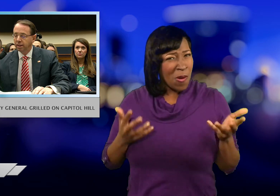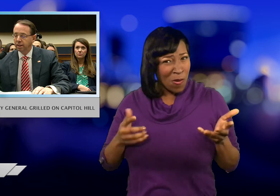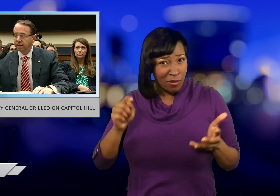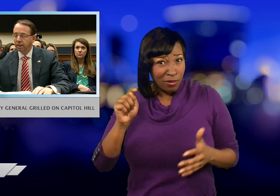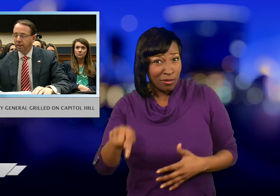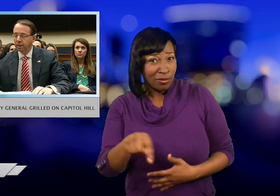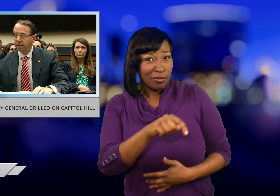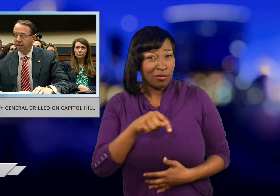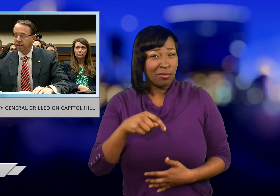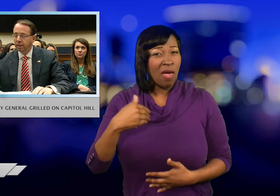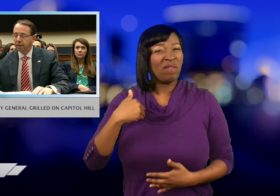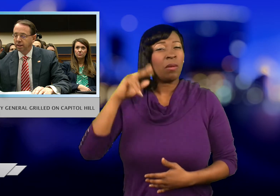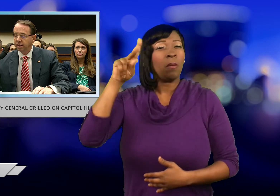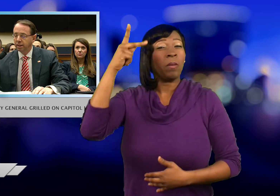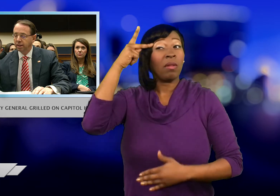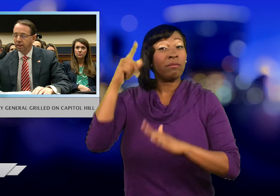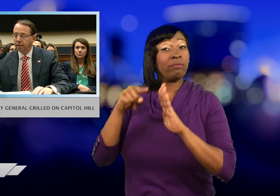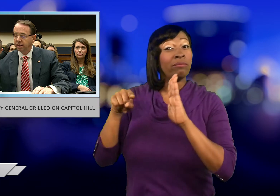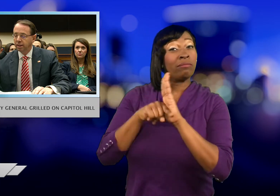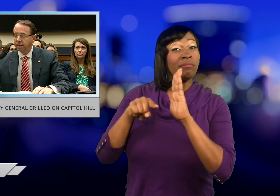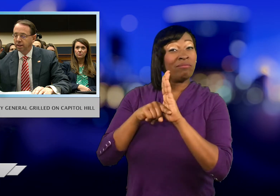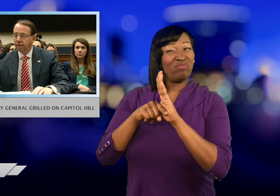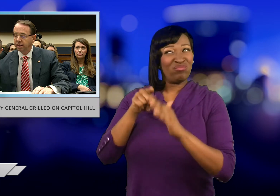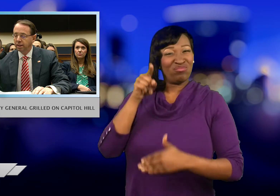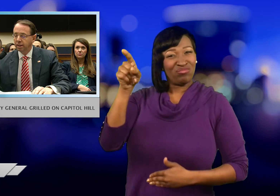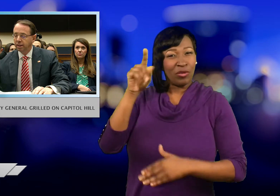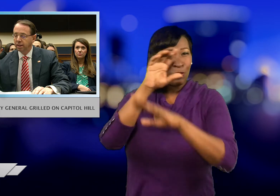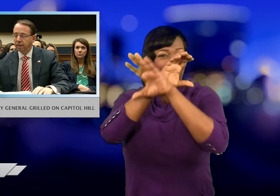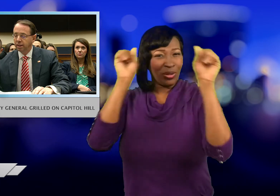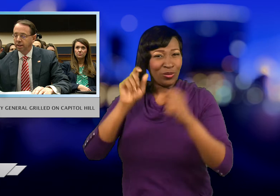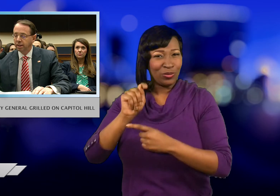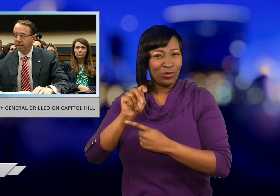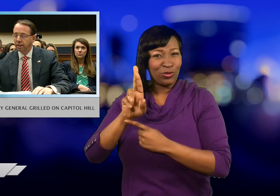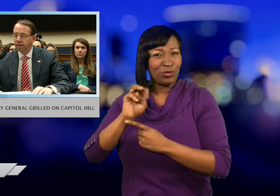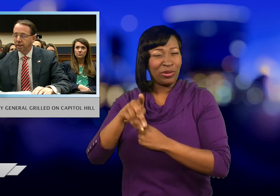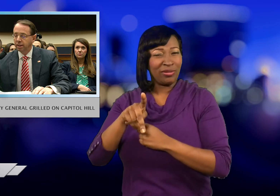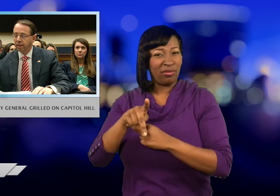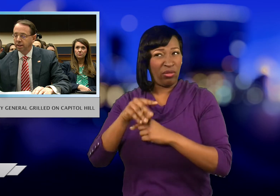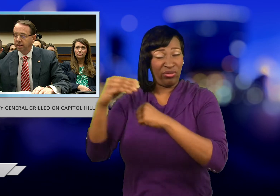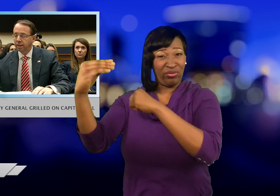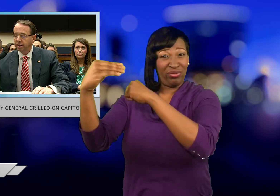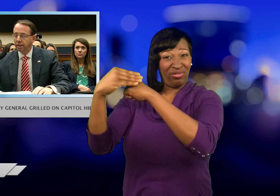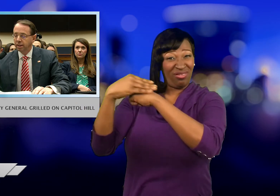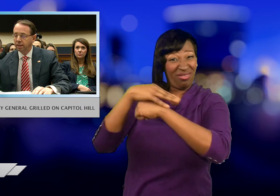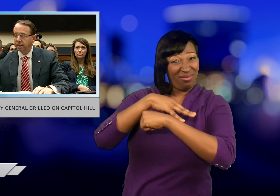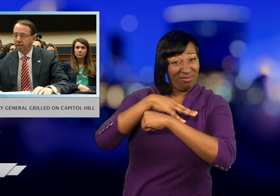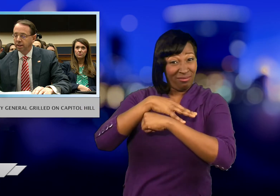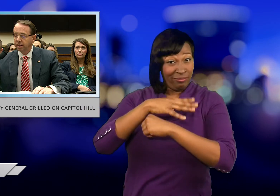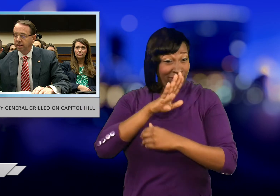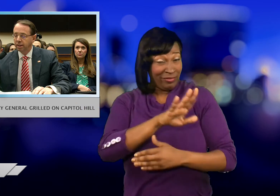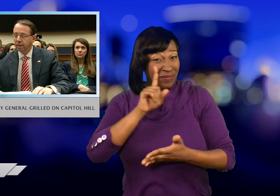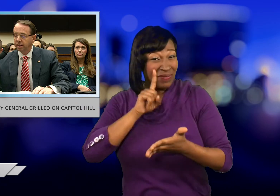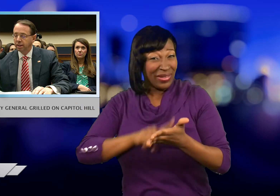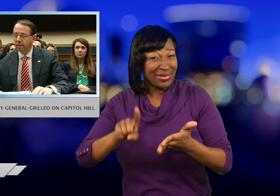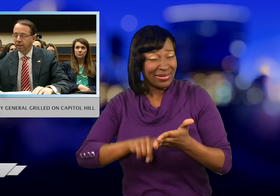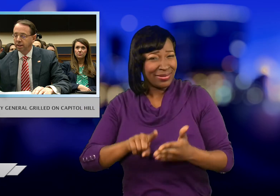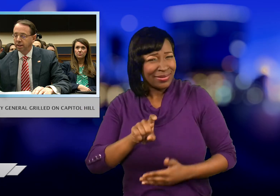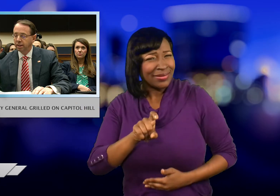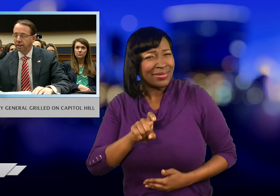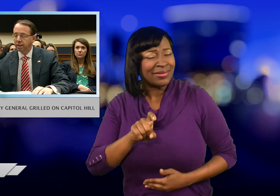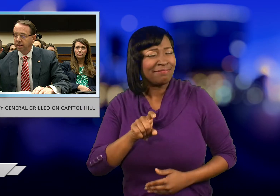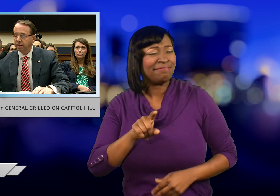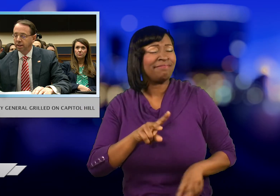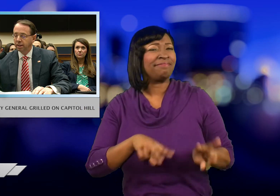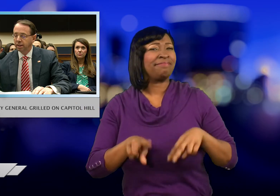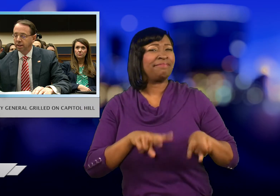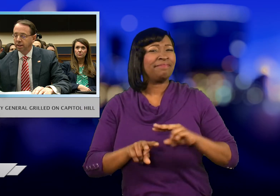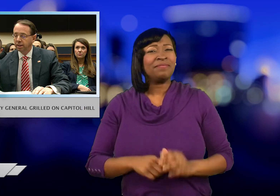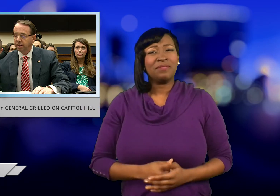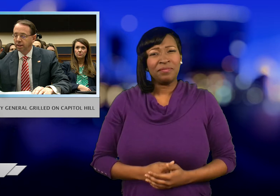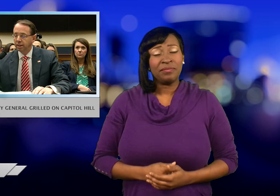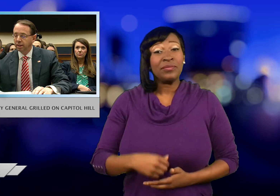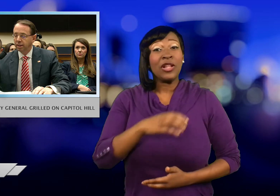political bias is playing a role in the investigation of President Trump.